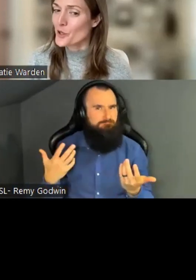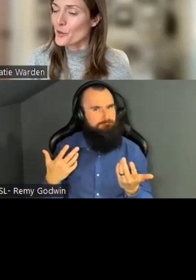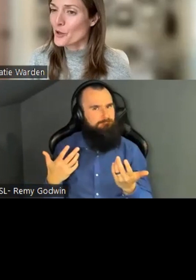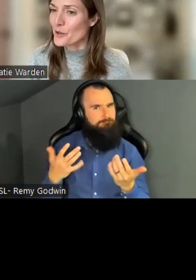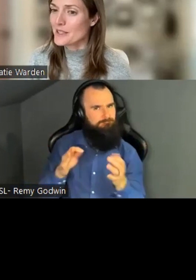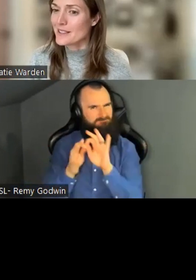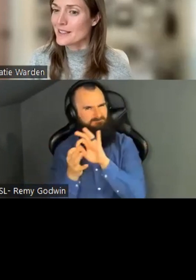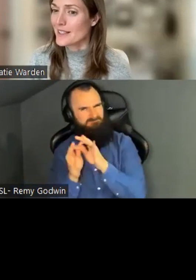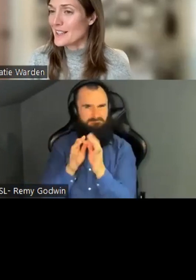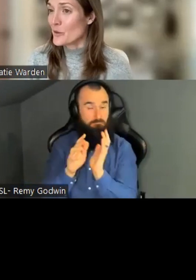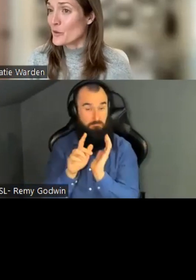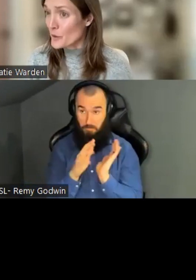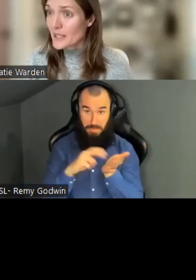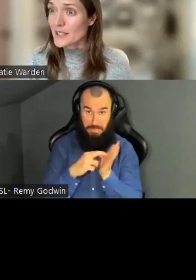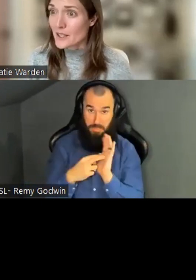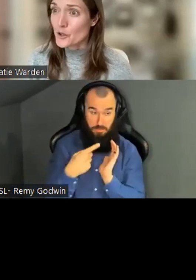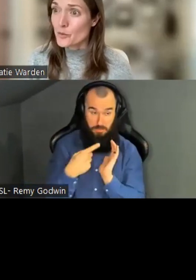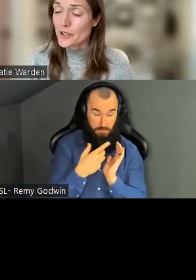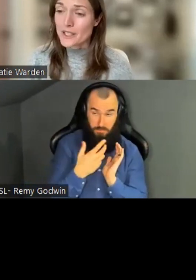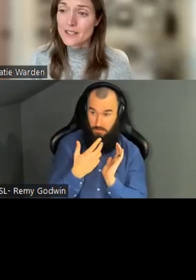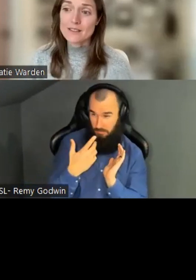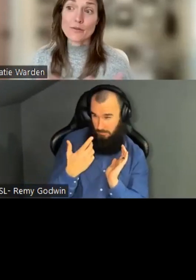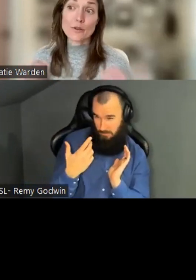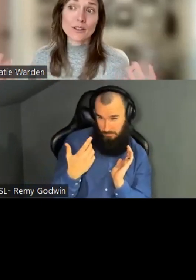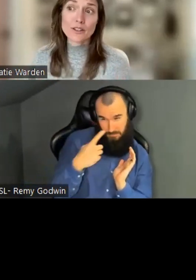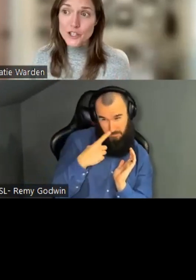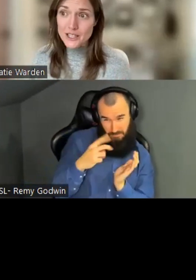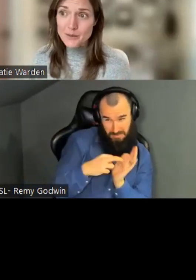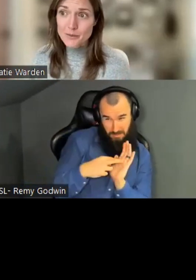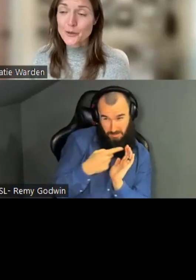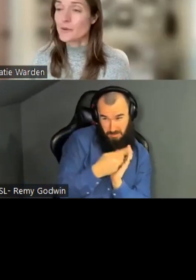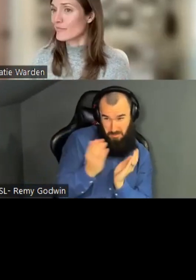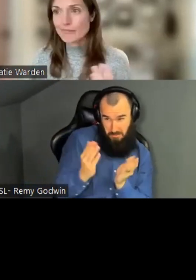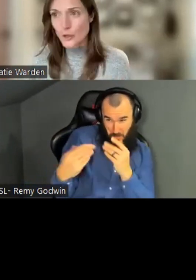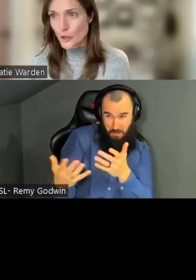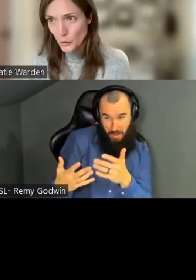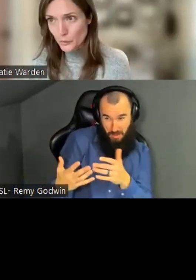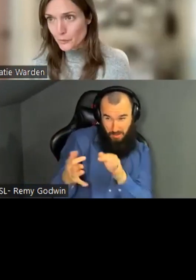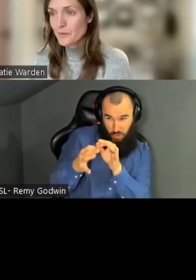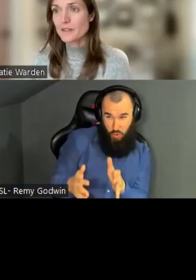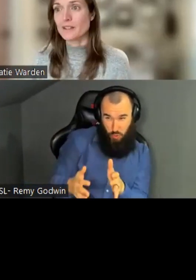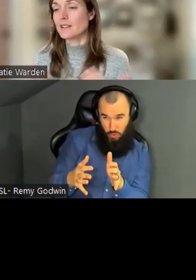for an appointment really an undue burden for a large hospital? No, right?